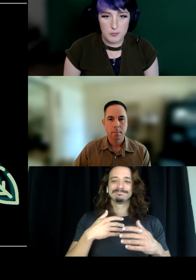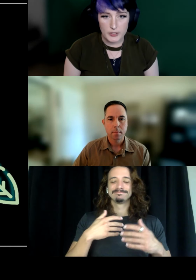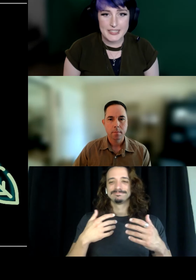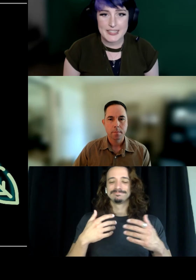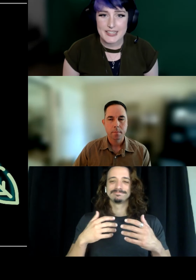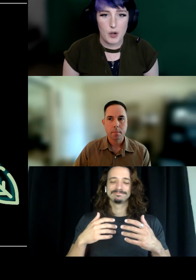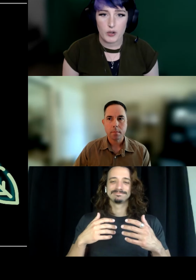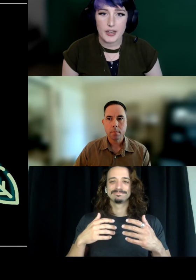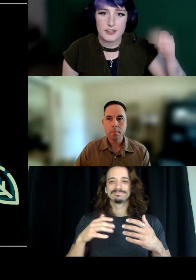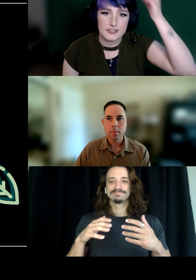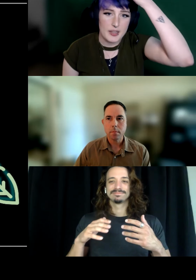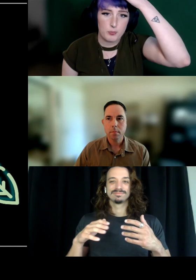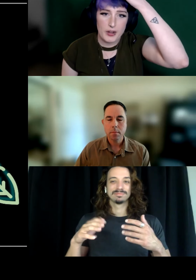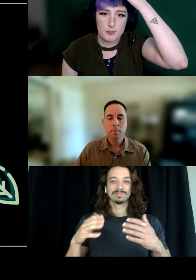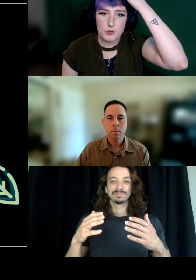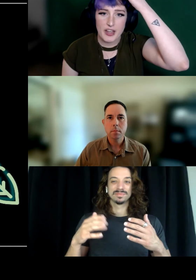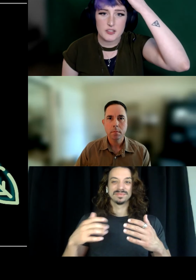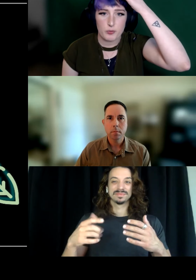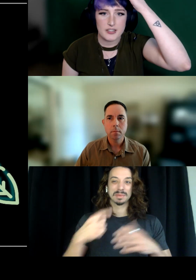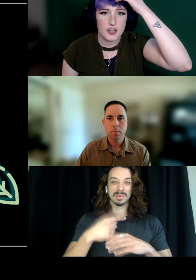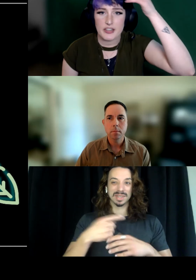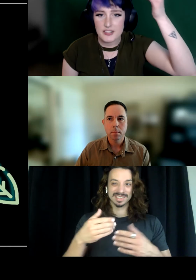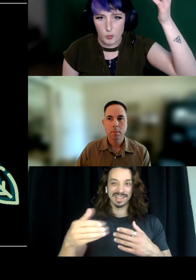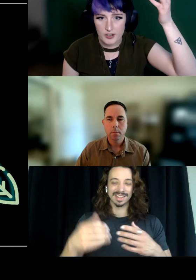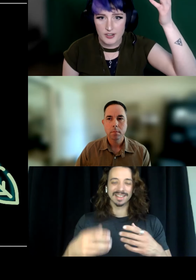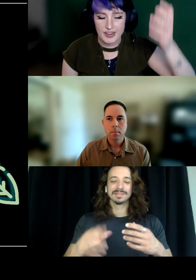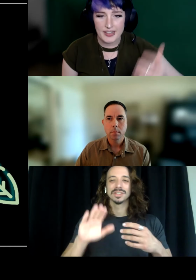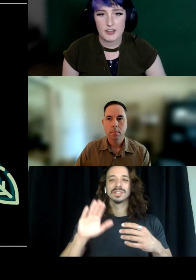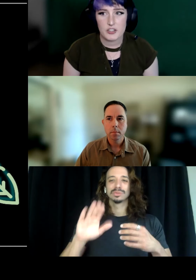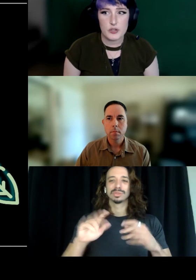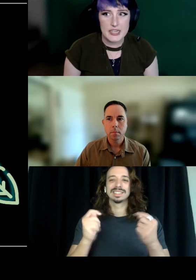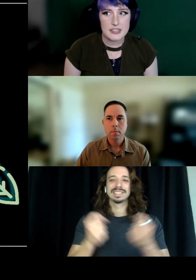team realizes it's not working. Like break, move fast break stuff, it doesn't work. You need,